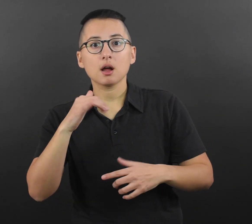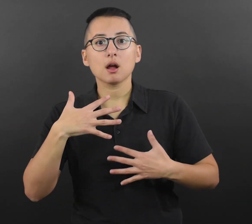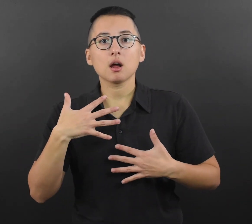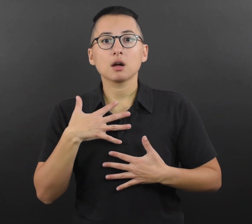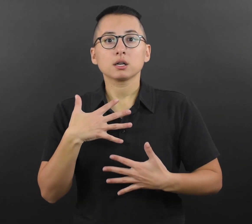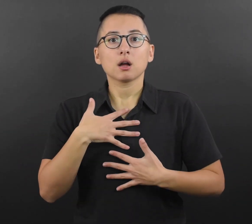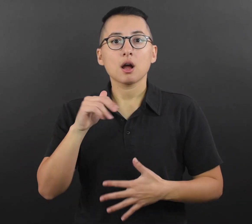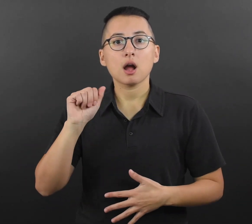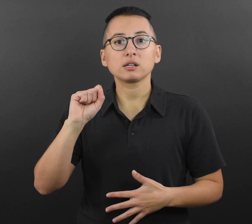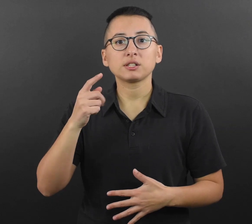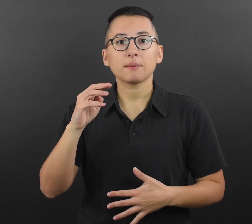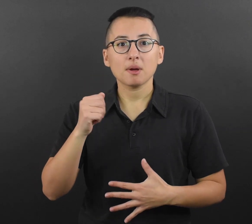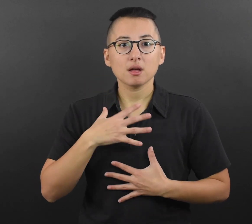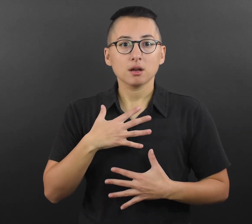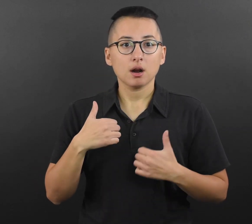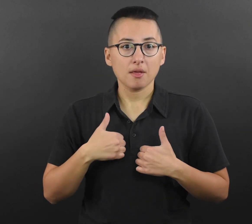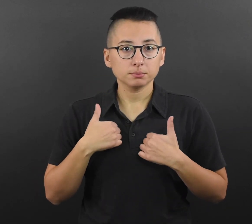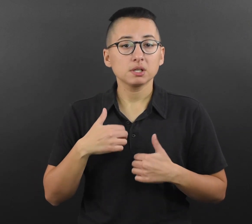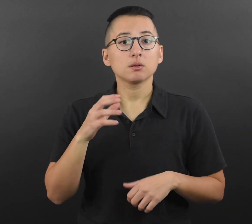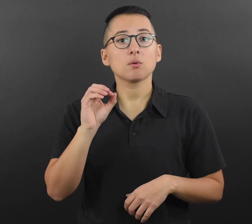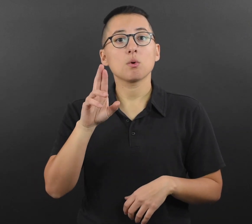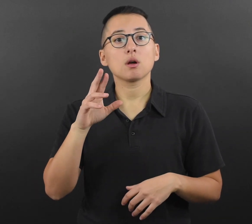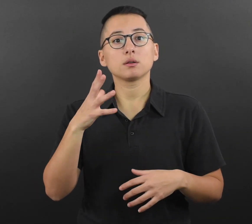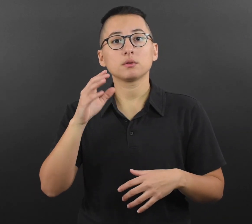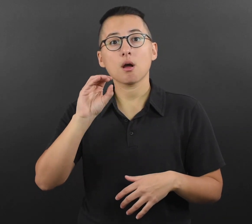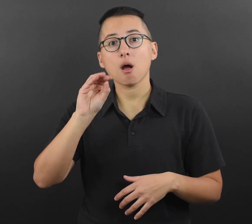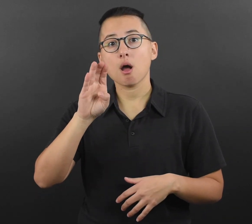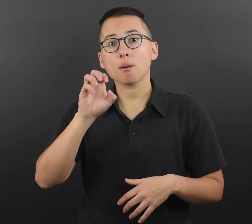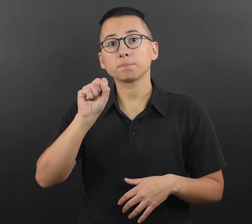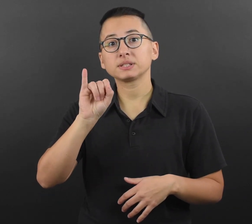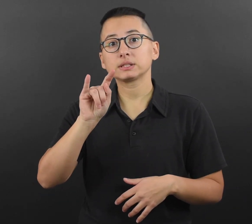and obesity can put kids at an even greater risk of severe illness.